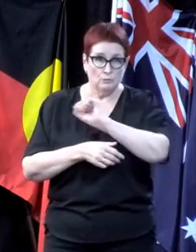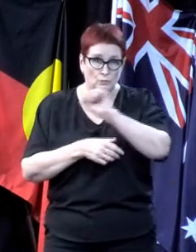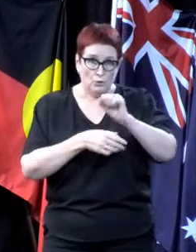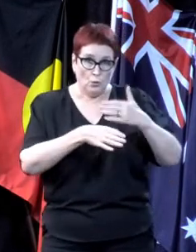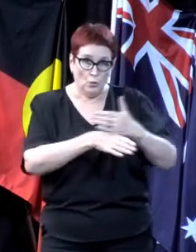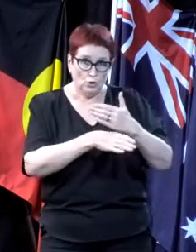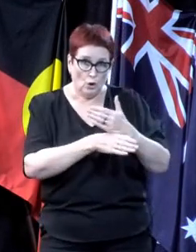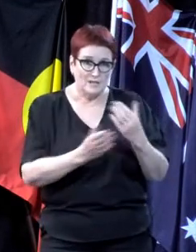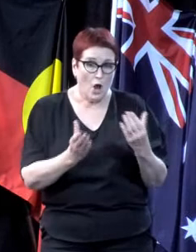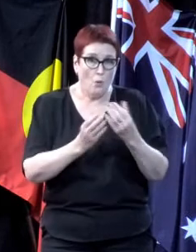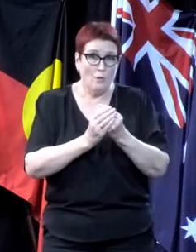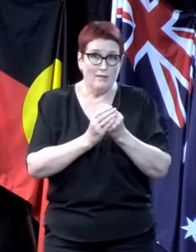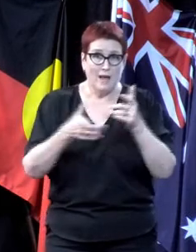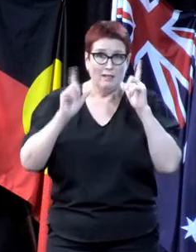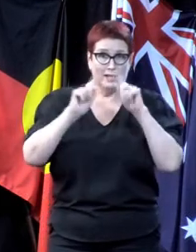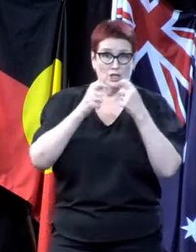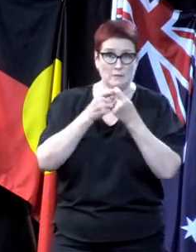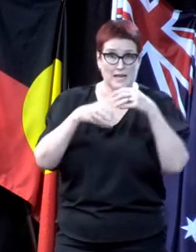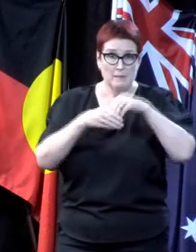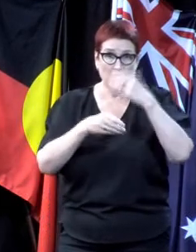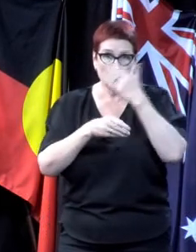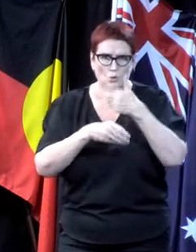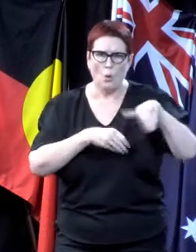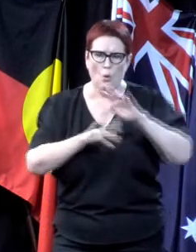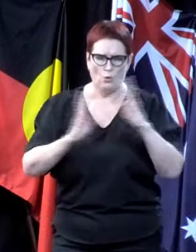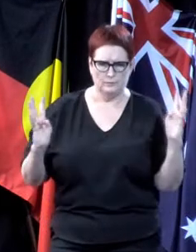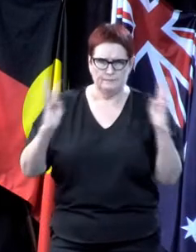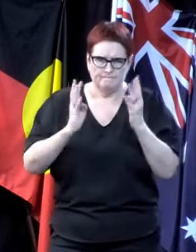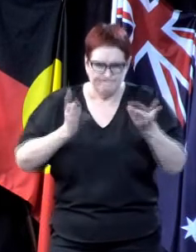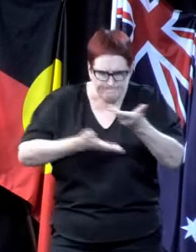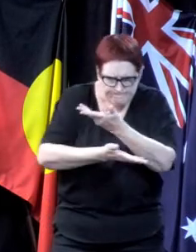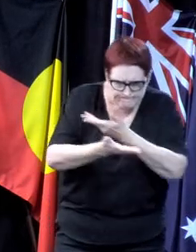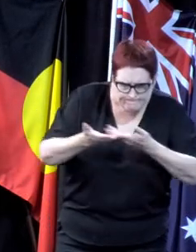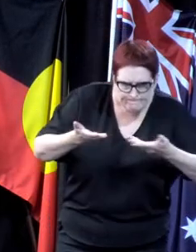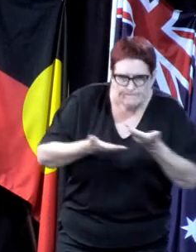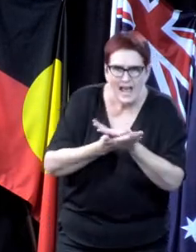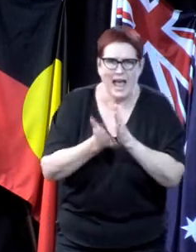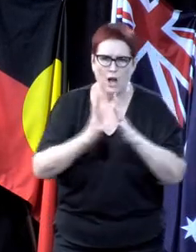with the leadership team of the school sitting down and working out how you were going to do it as opposed